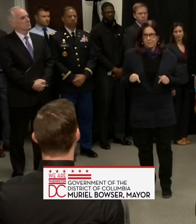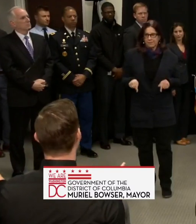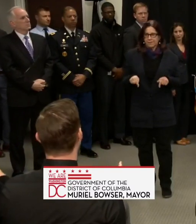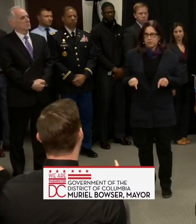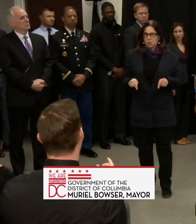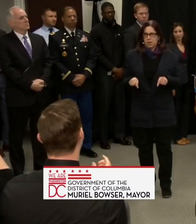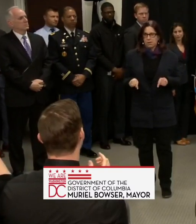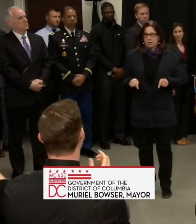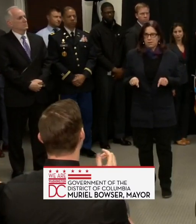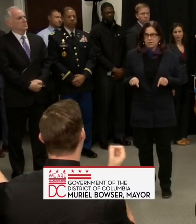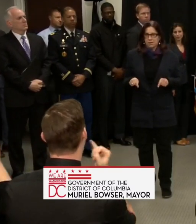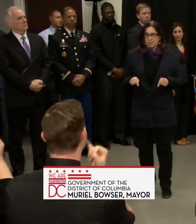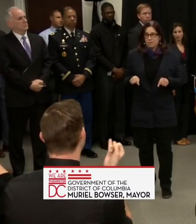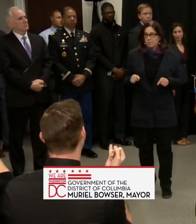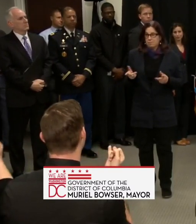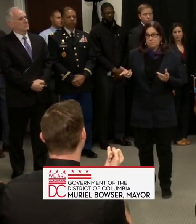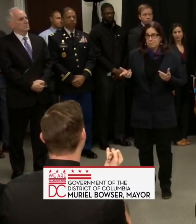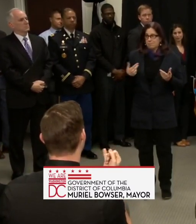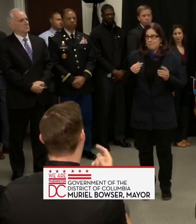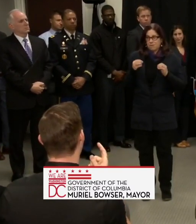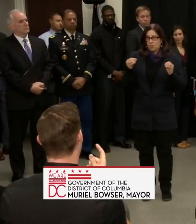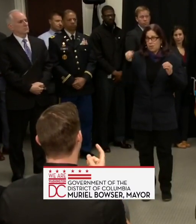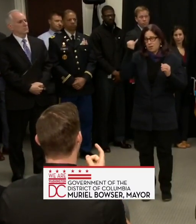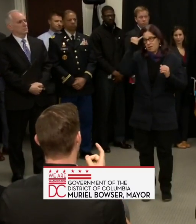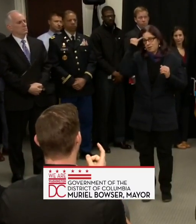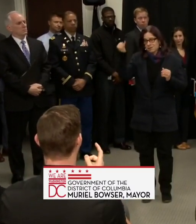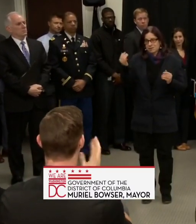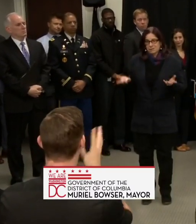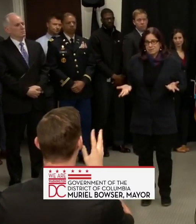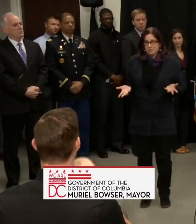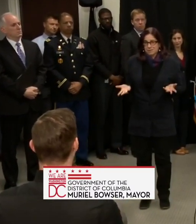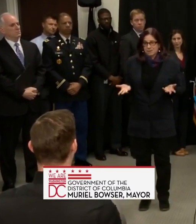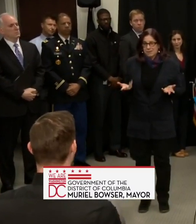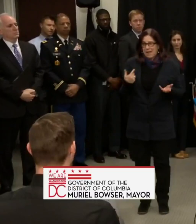KNOW, IN TERMS I WOULDN'T WANT TO PUT A NUMBER ON IT BUT AS YOU